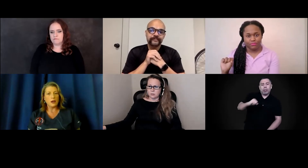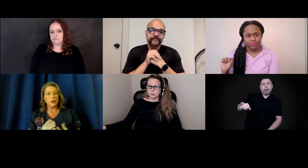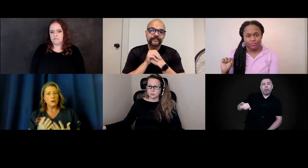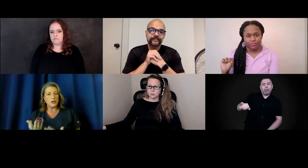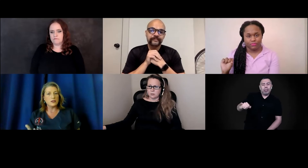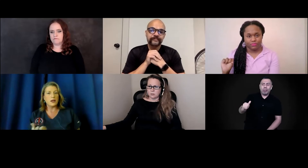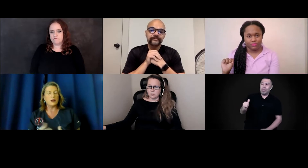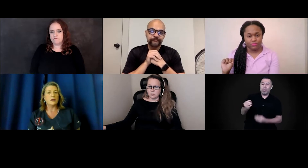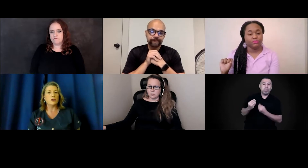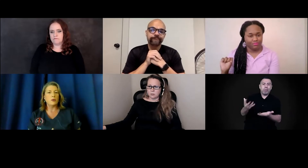let alone designated interpreting.